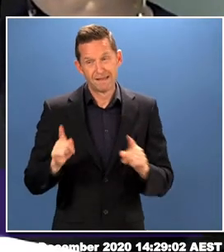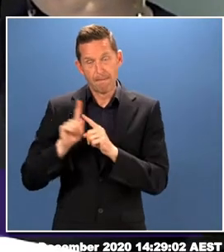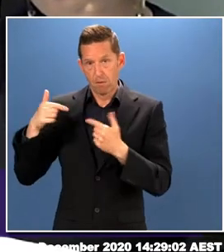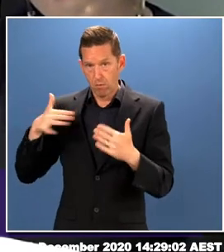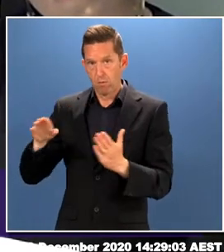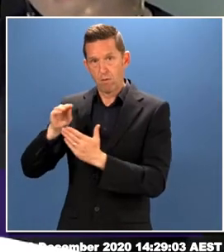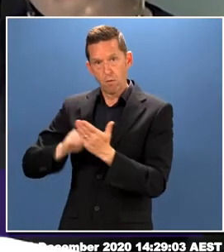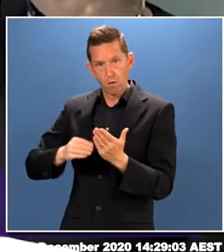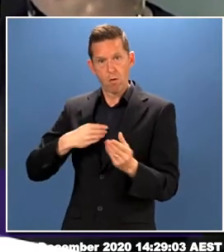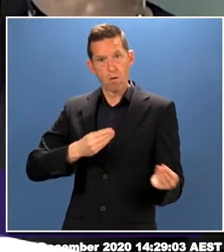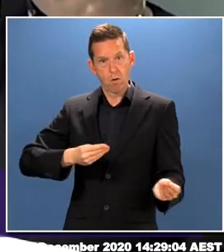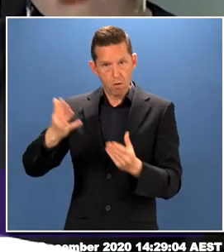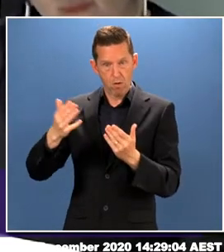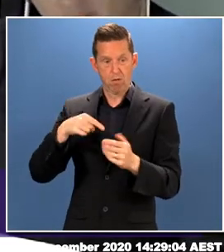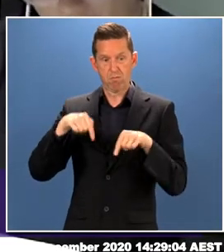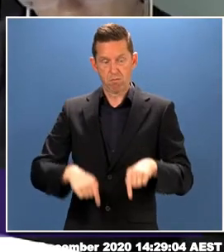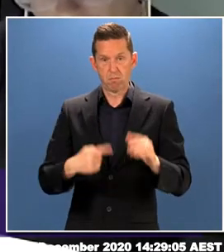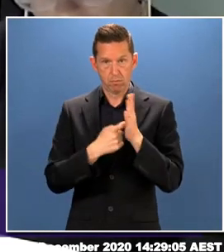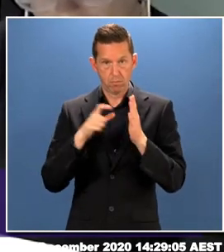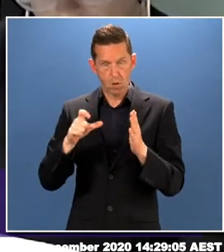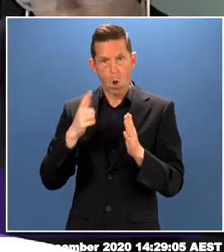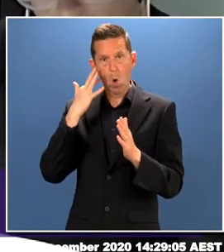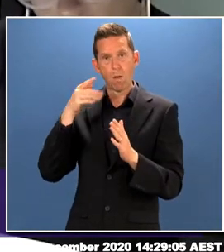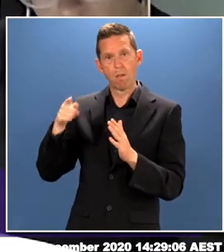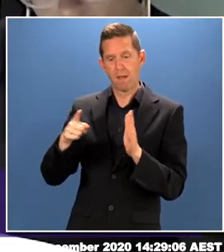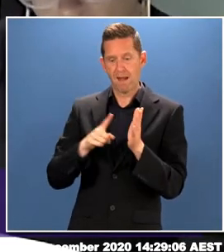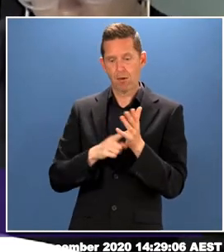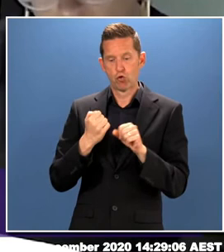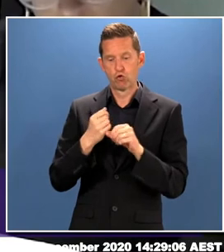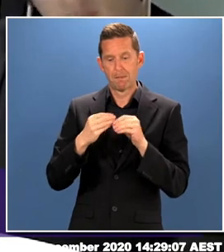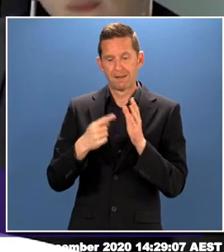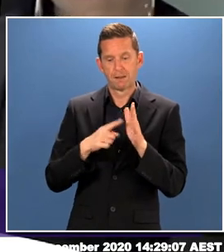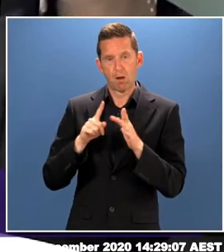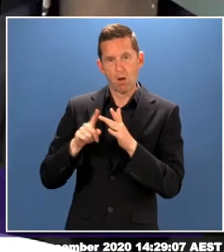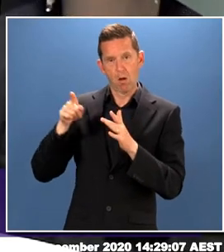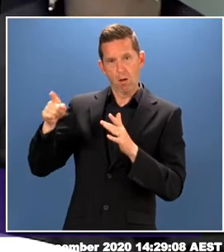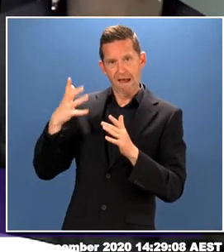with an LGBTI-inclusive ABS survey and census, that will really help